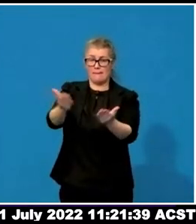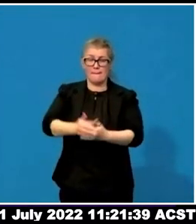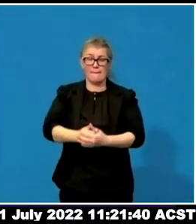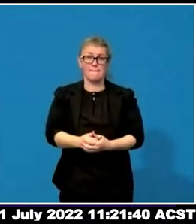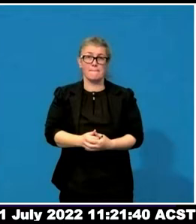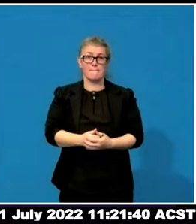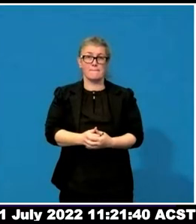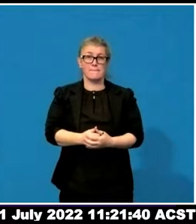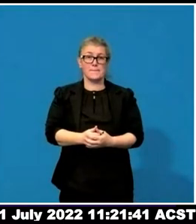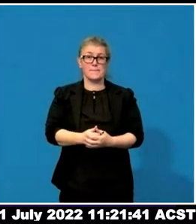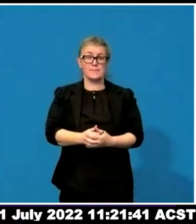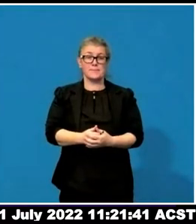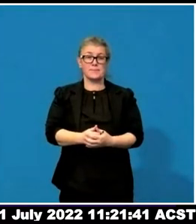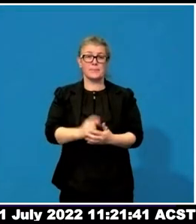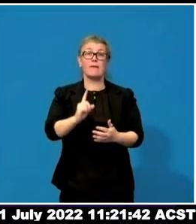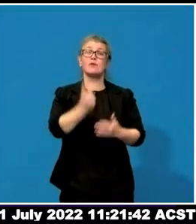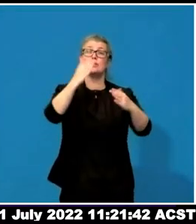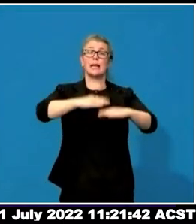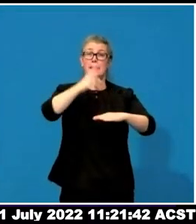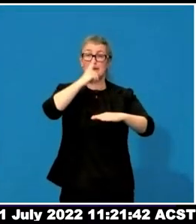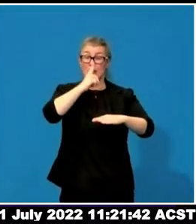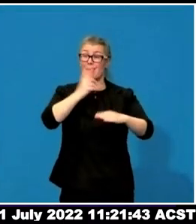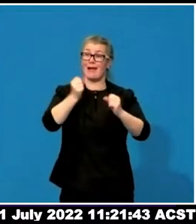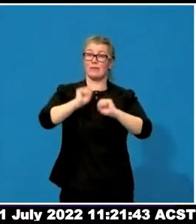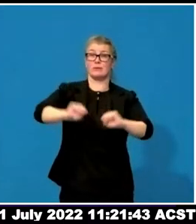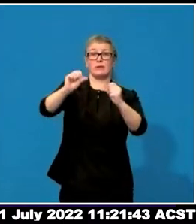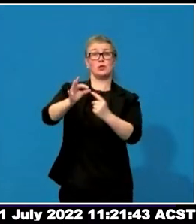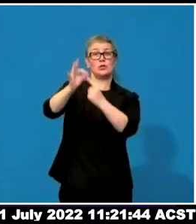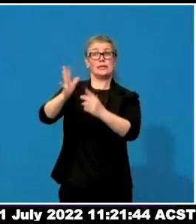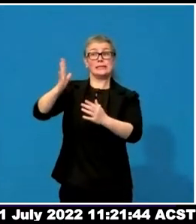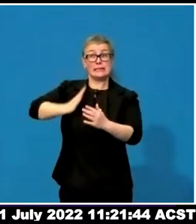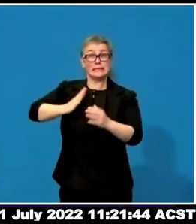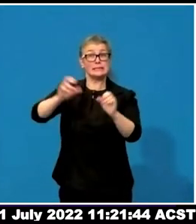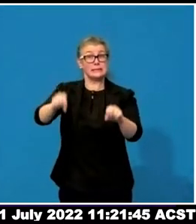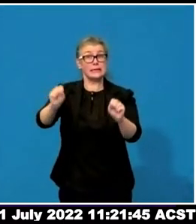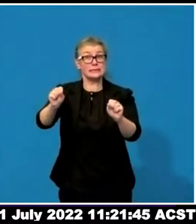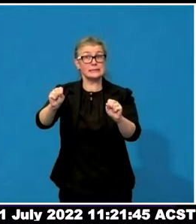Nations people, including the unique needs of First Nations participants not being met